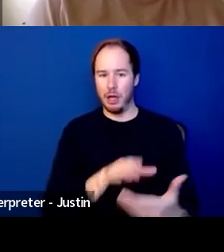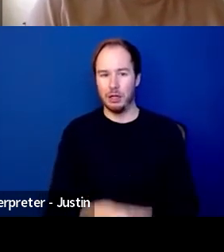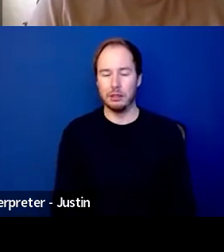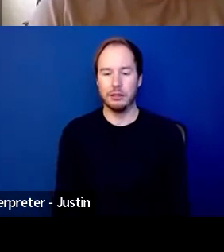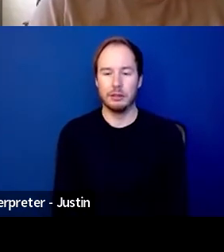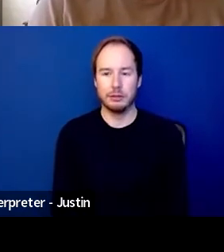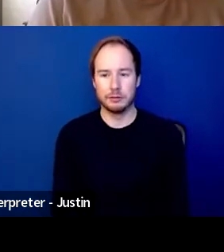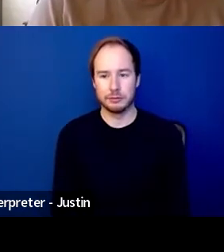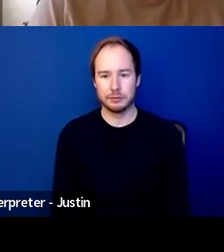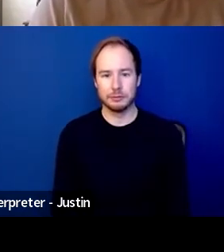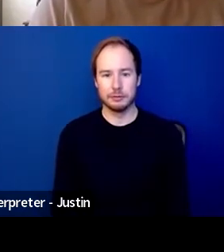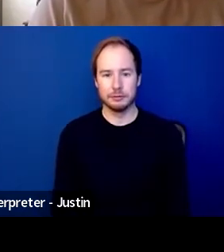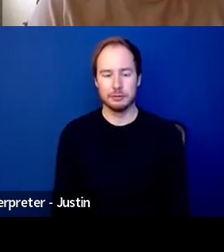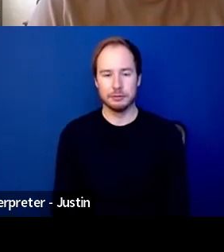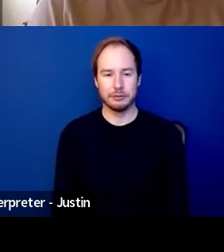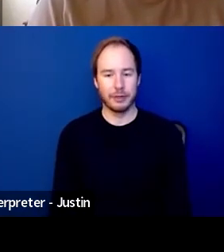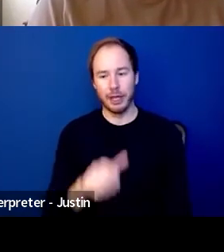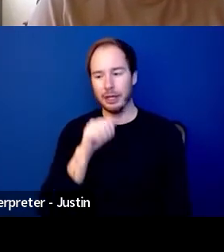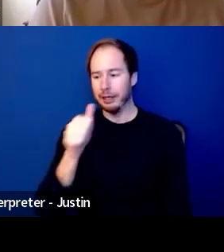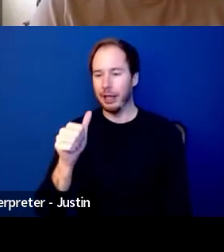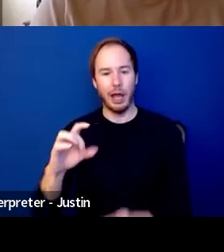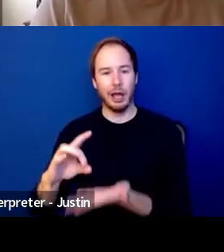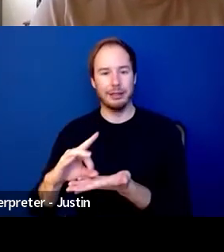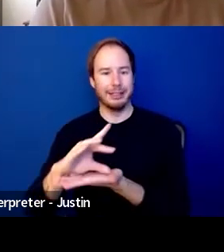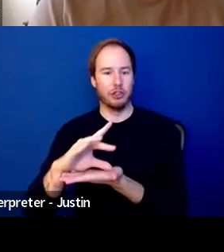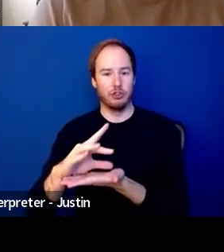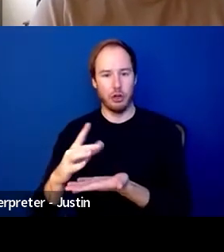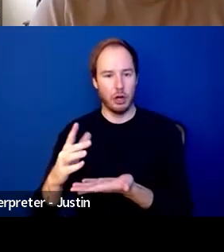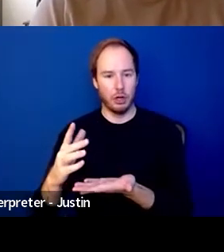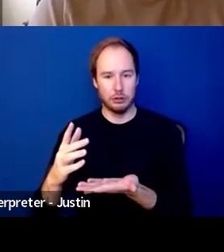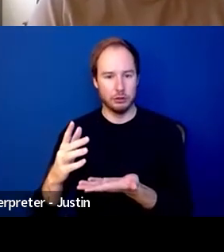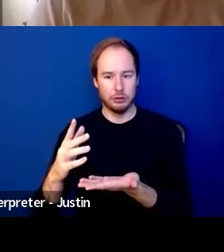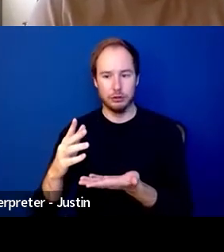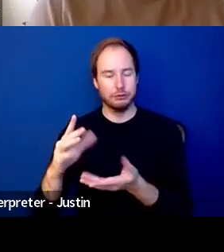and not getting discharged for non-compliance.